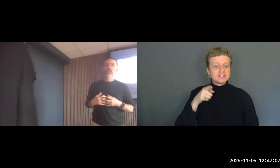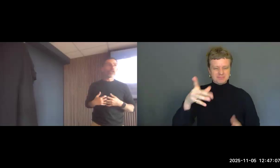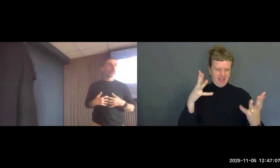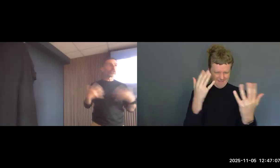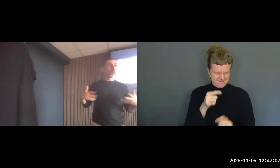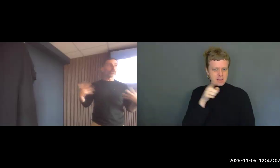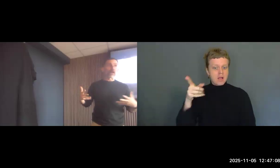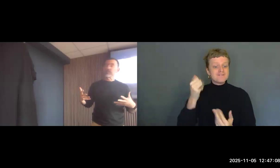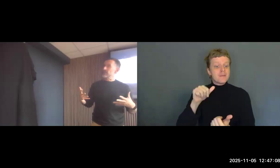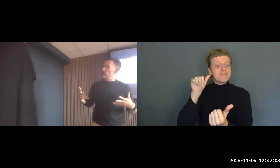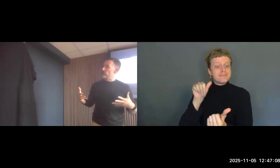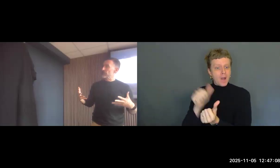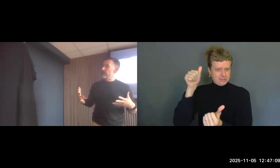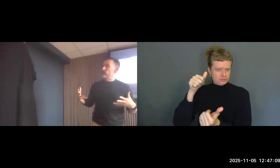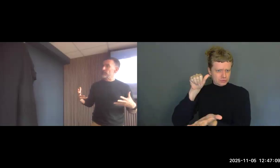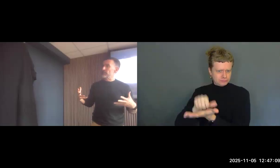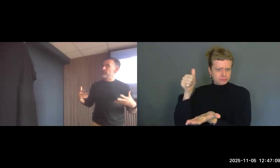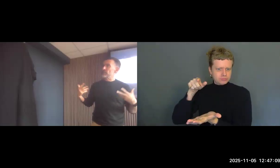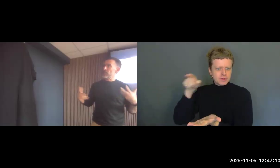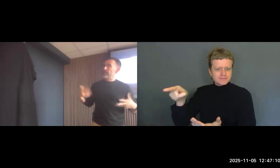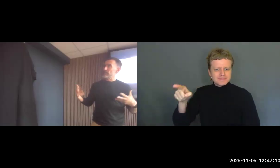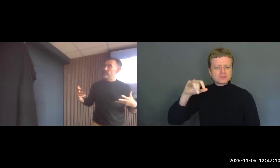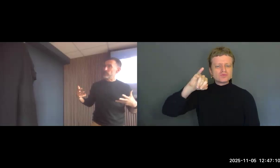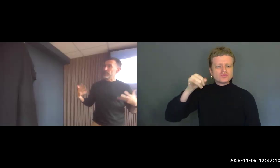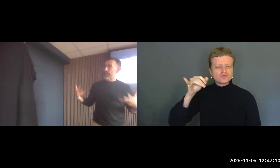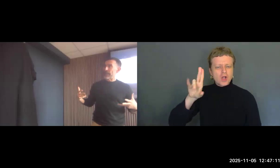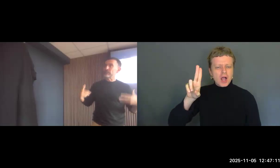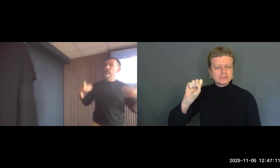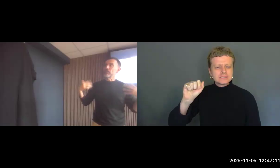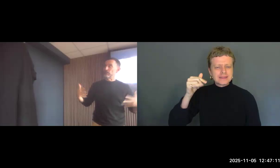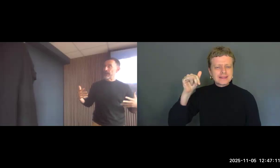which talks about historical sign-linguistics and the challenges that we have